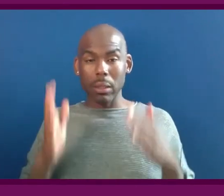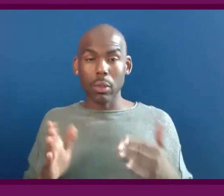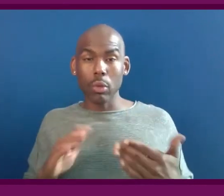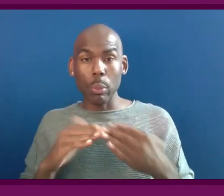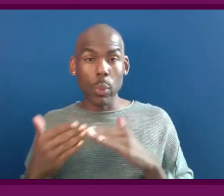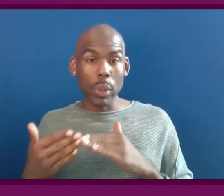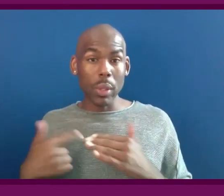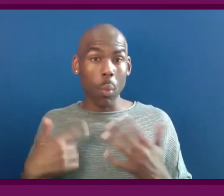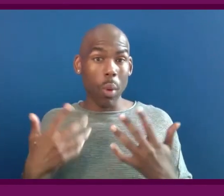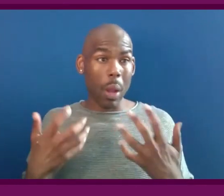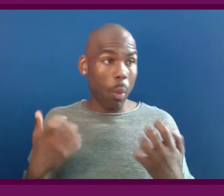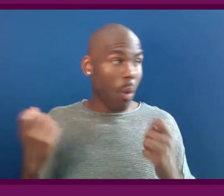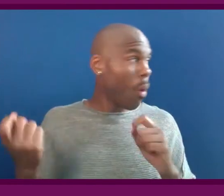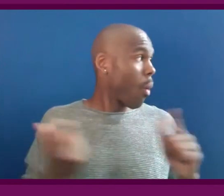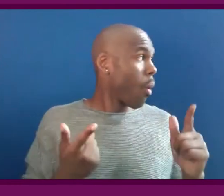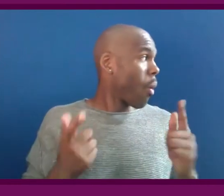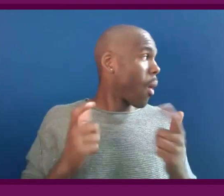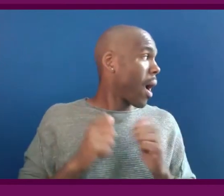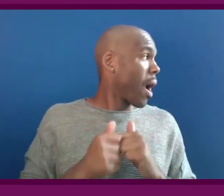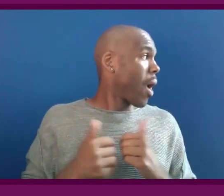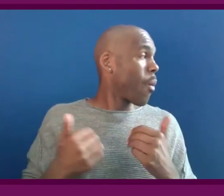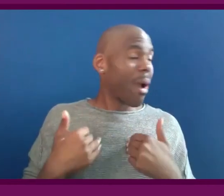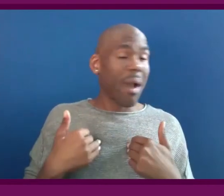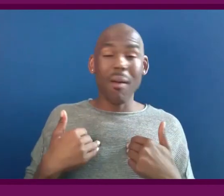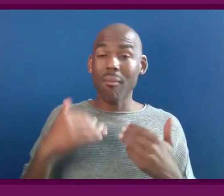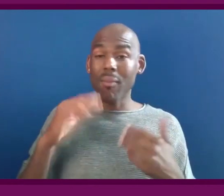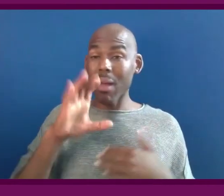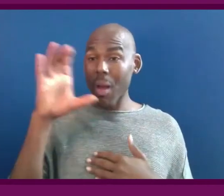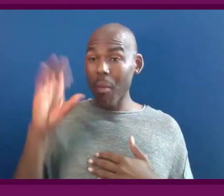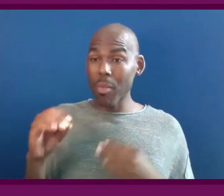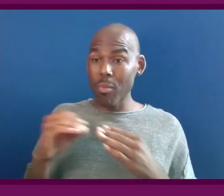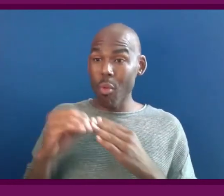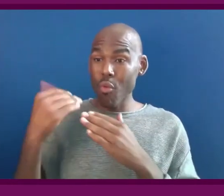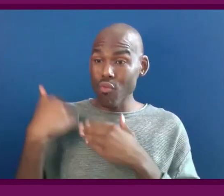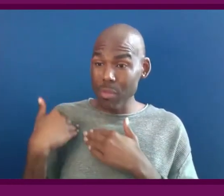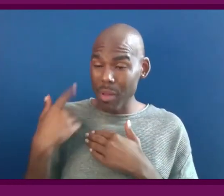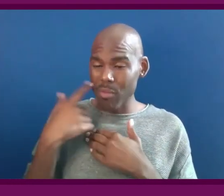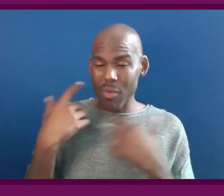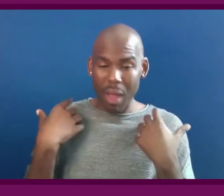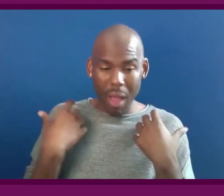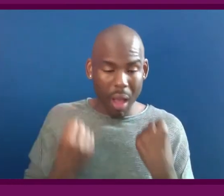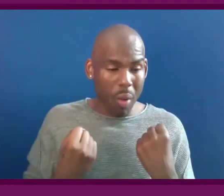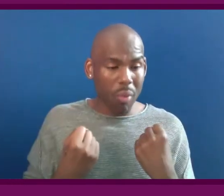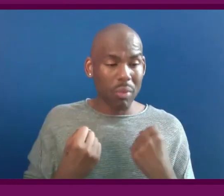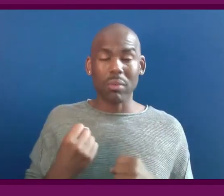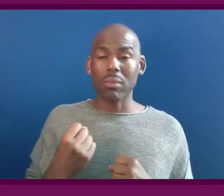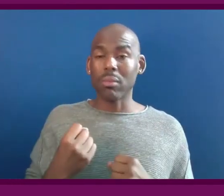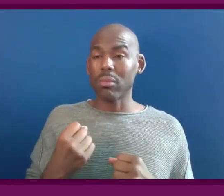How are we not holding these companies more responsible for the health and welfare of their employees?